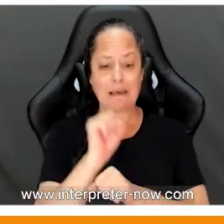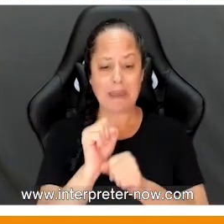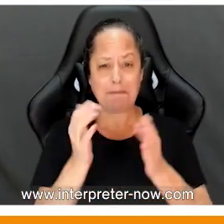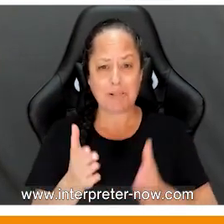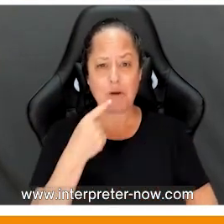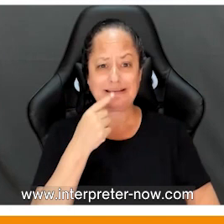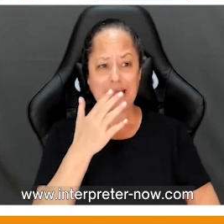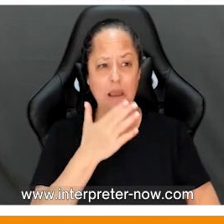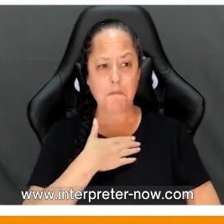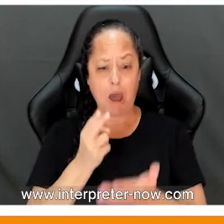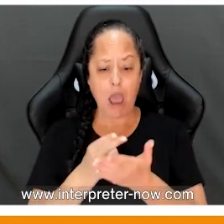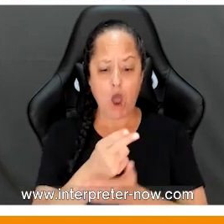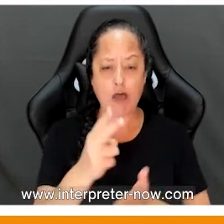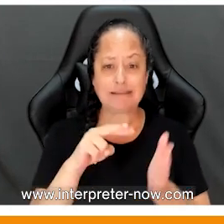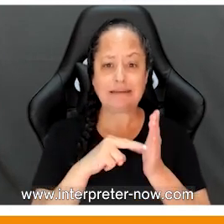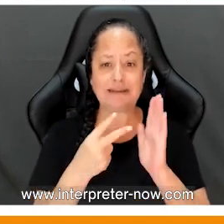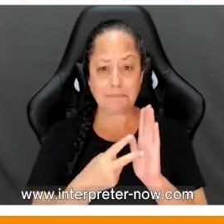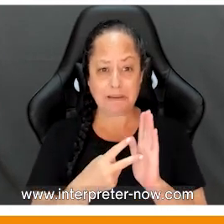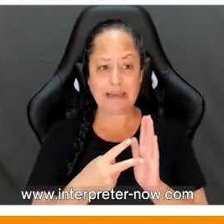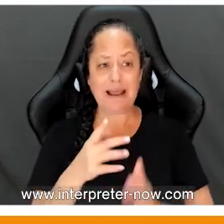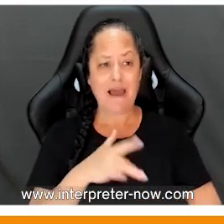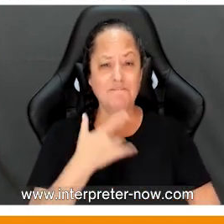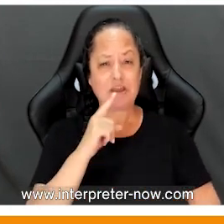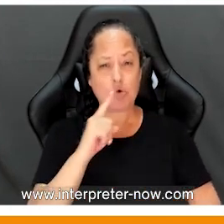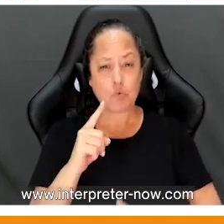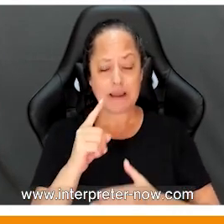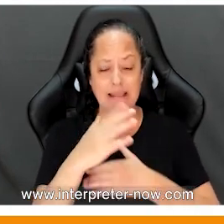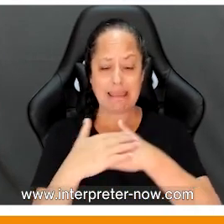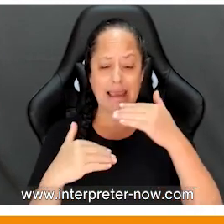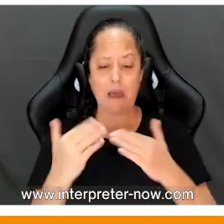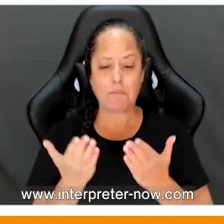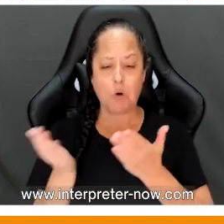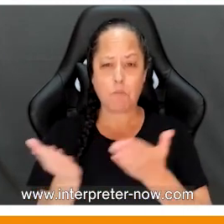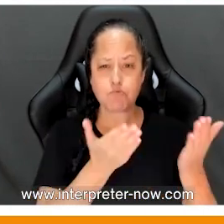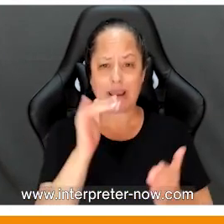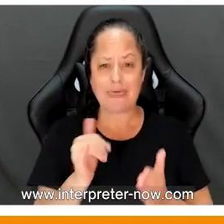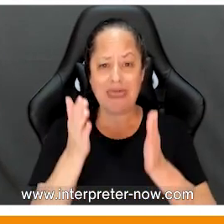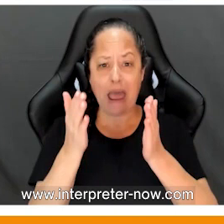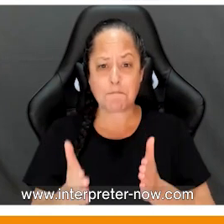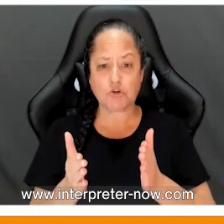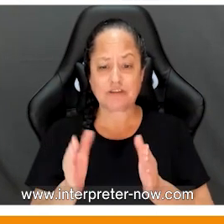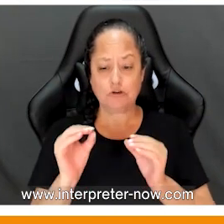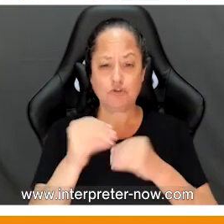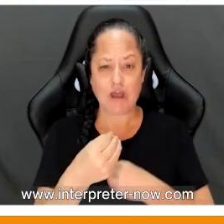I feel really comfortable bringing that person to the office, but I feel uncomfortable in front of clients."